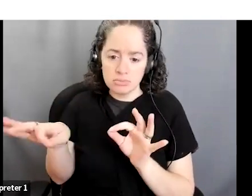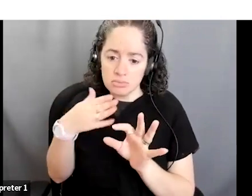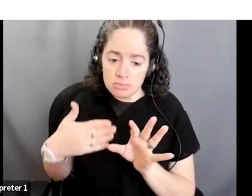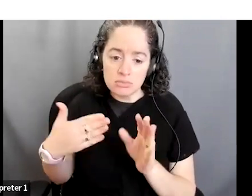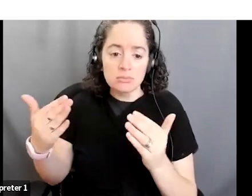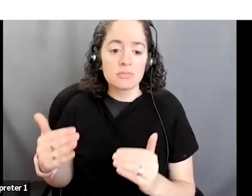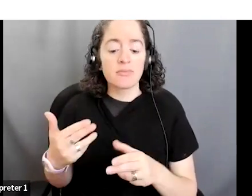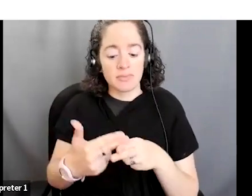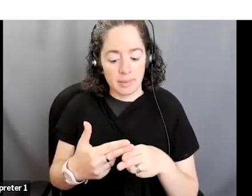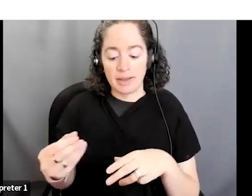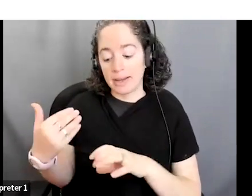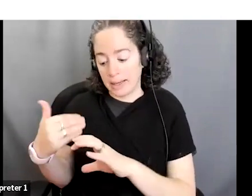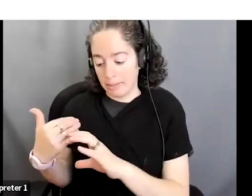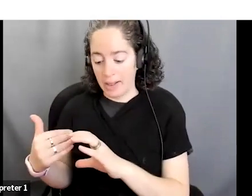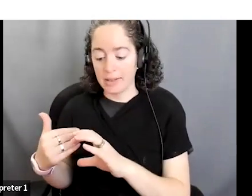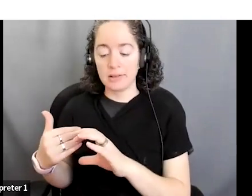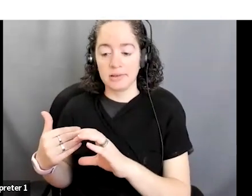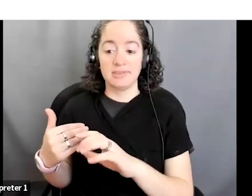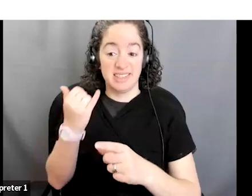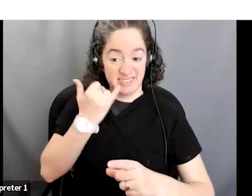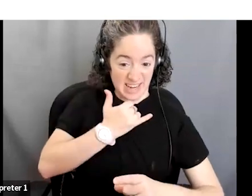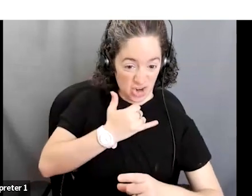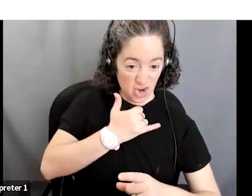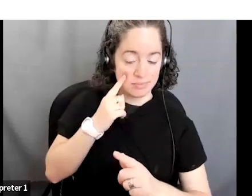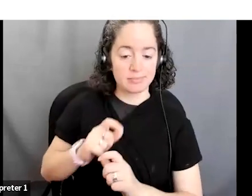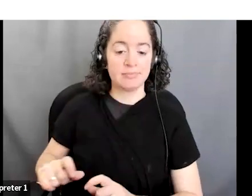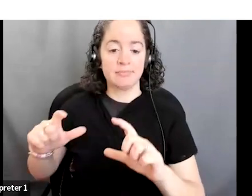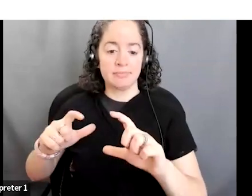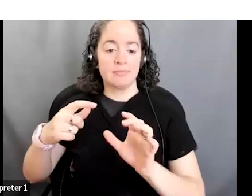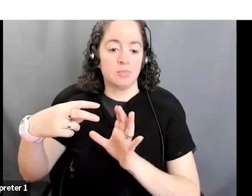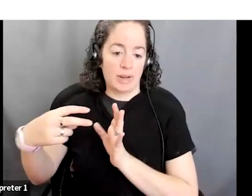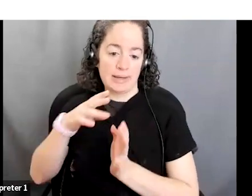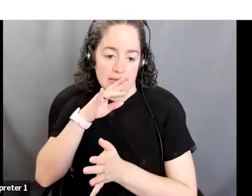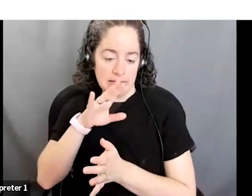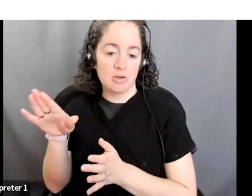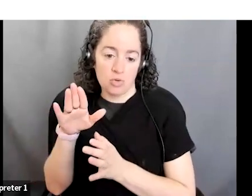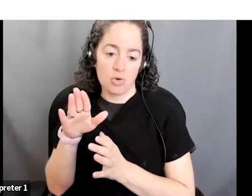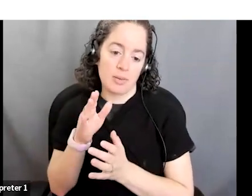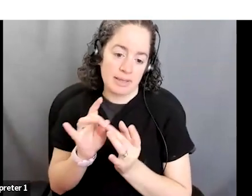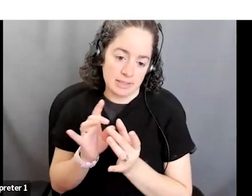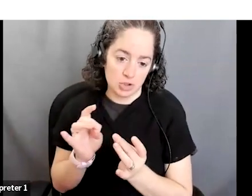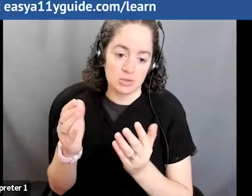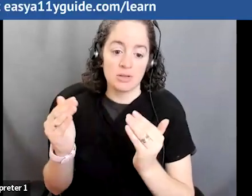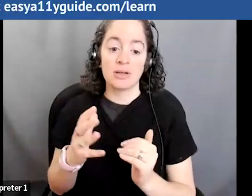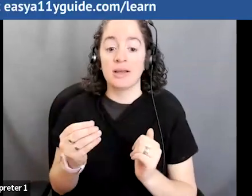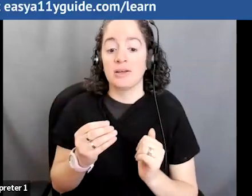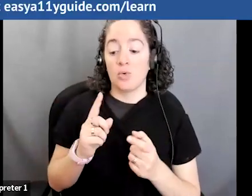The error messages were read out and errors on submit took you to the first field with the issue.